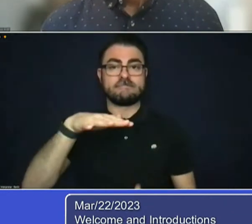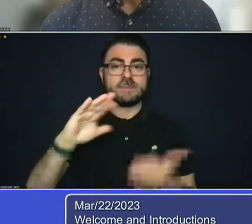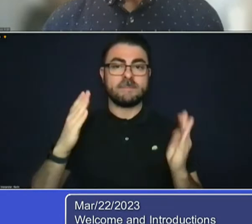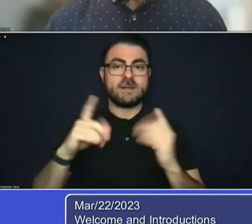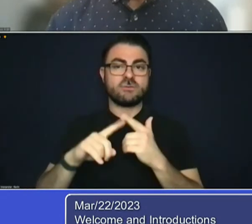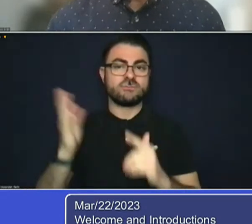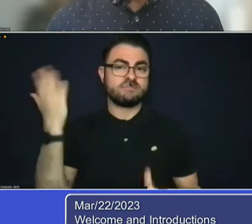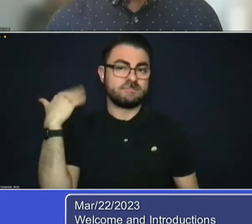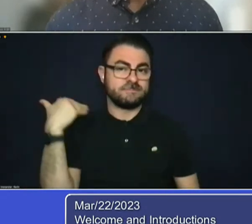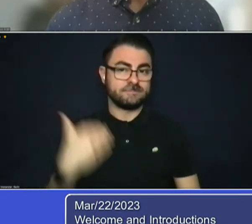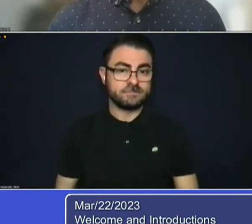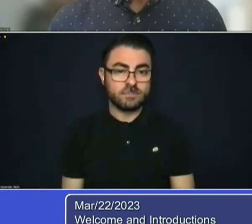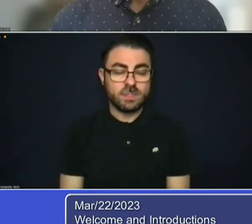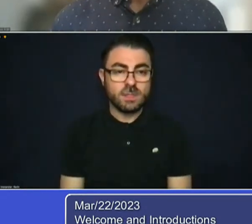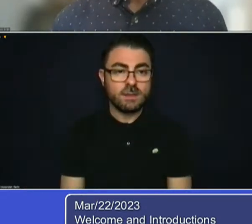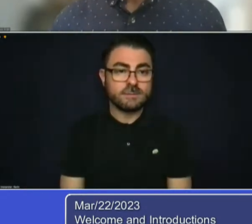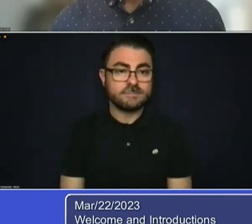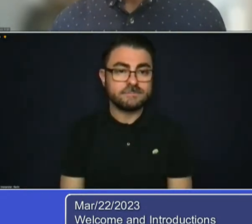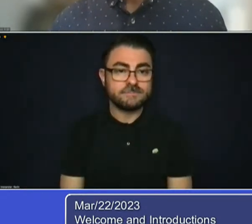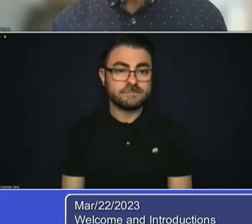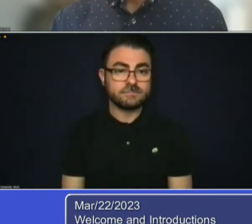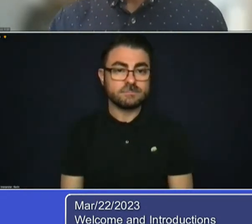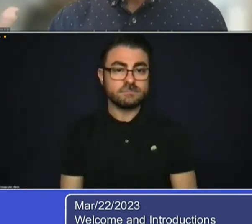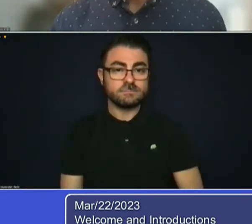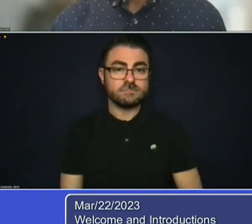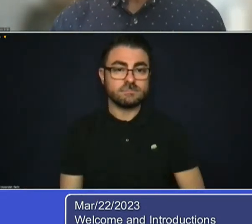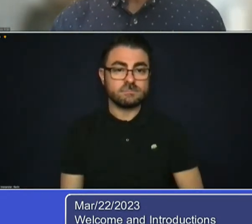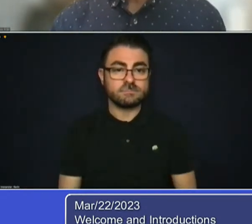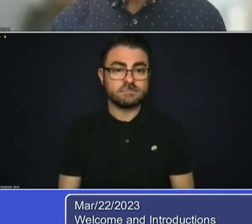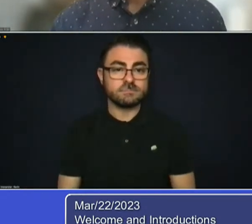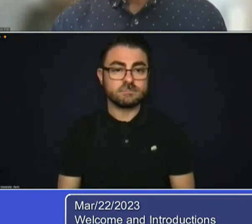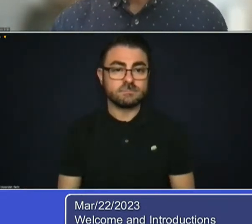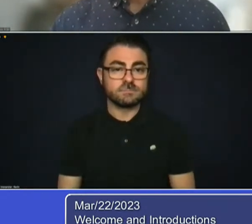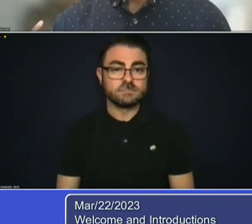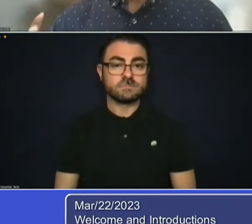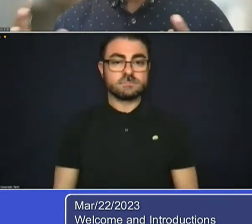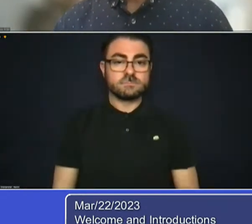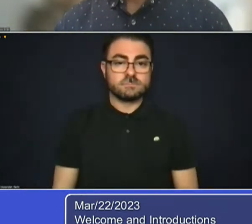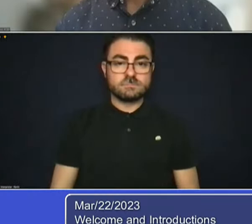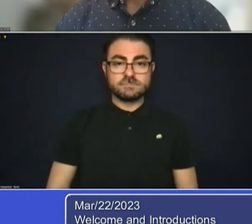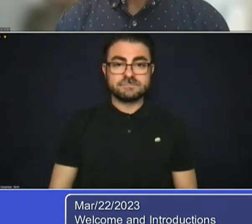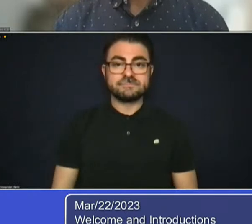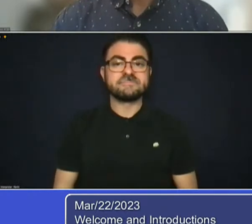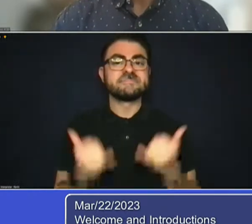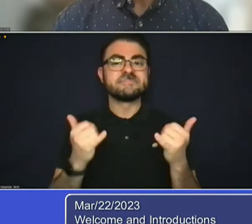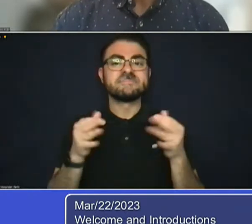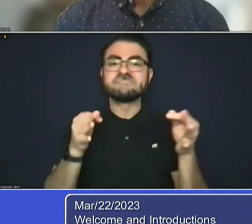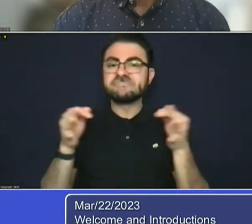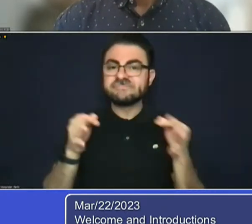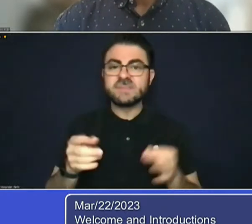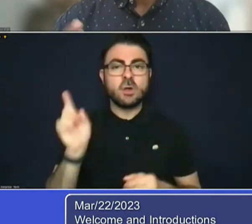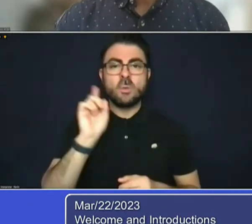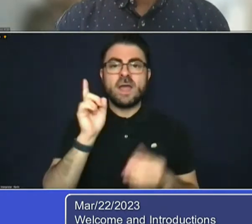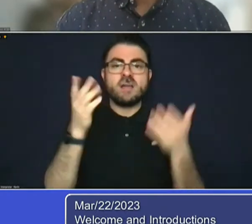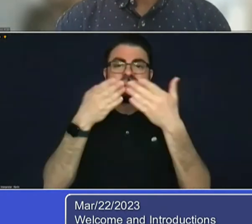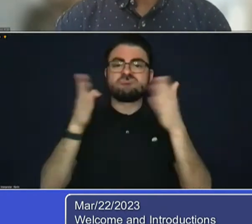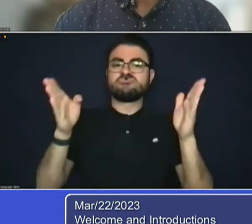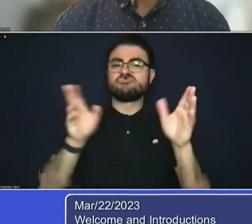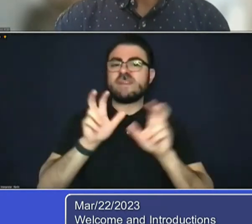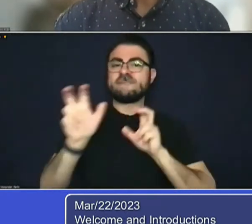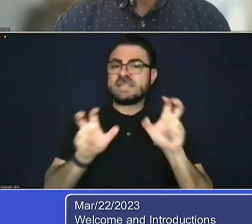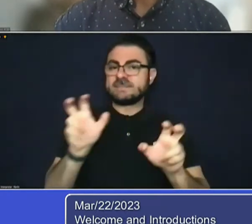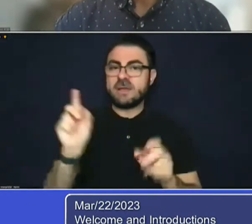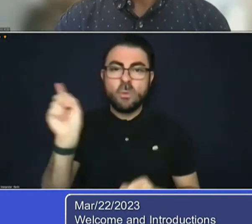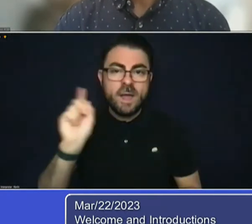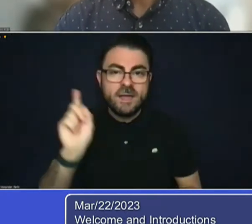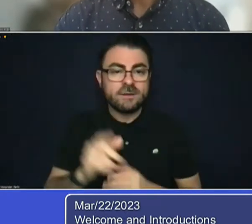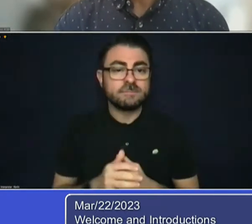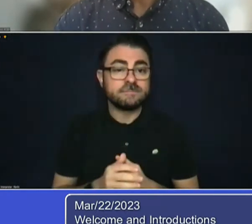THAN WE'VE DONE IN THE PAST.